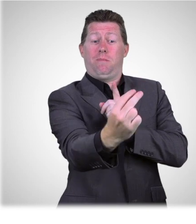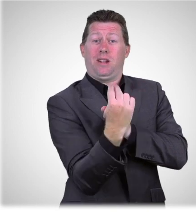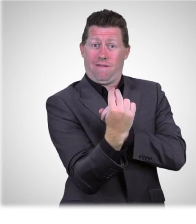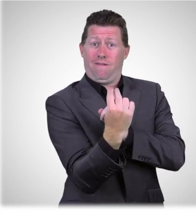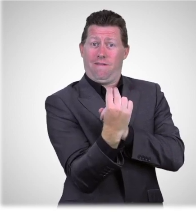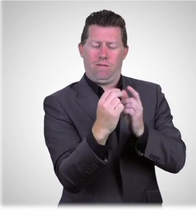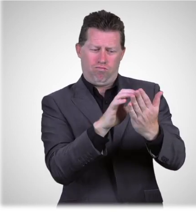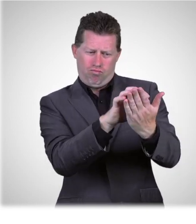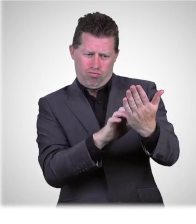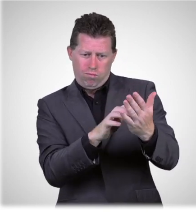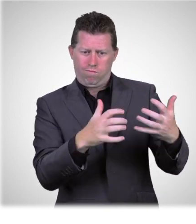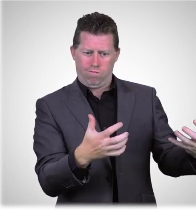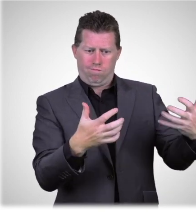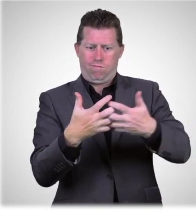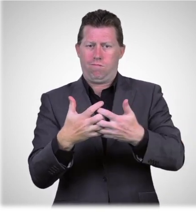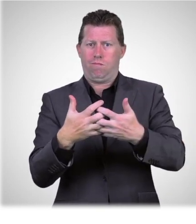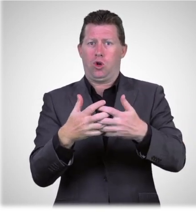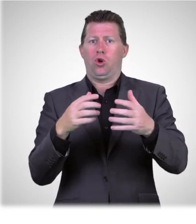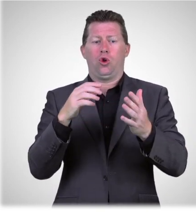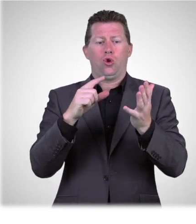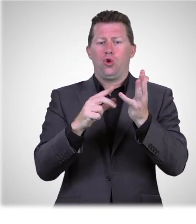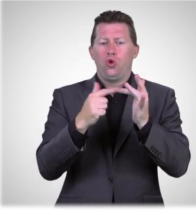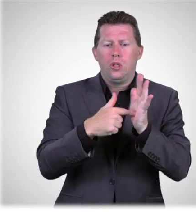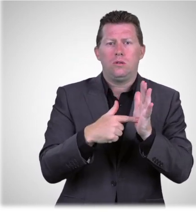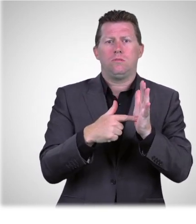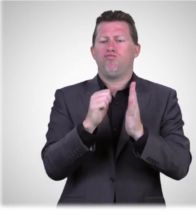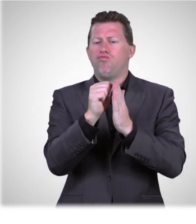and should be aligned to the unit or course level learning objectives.